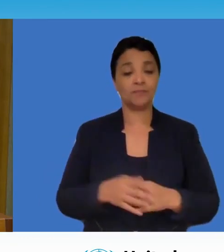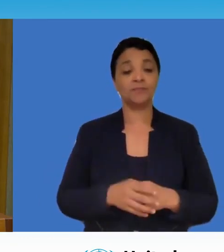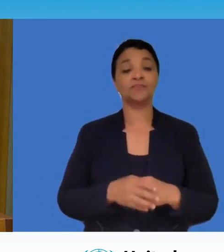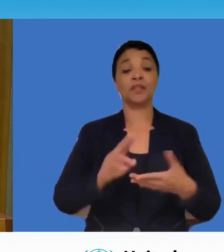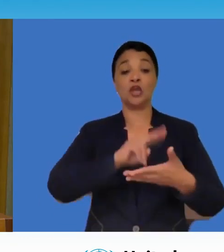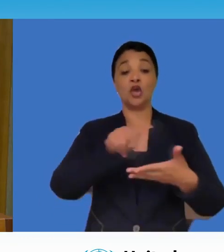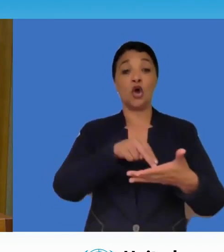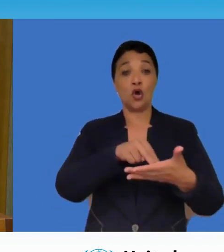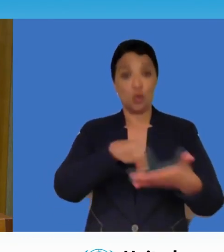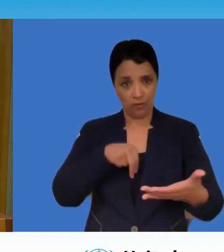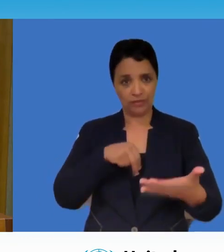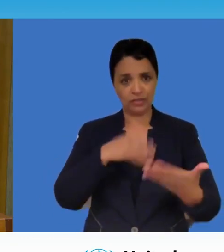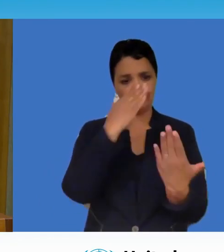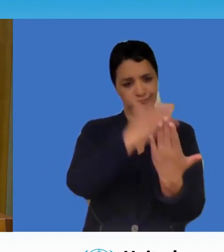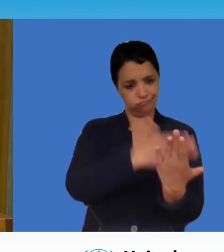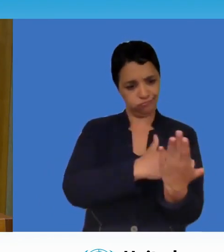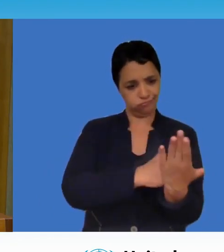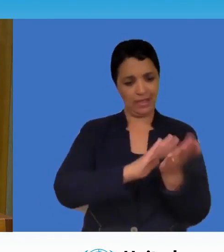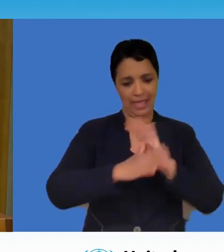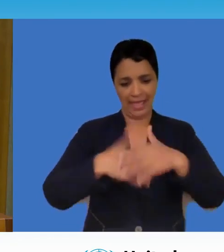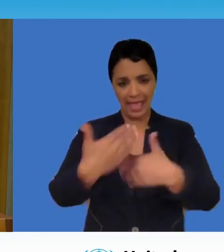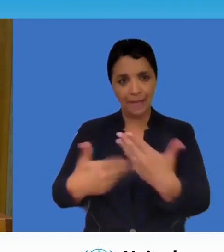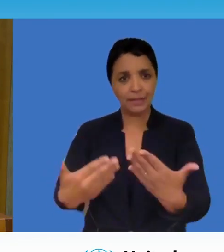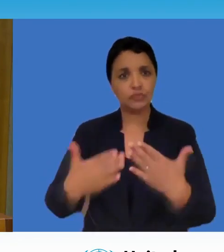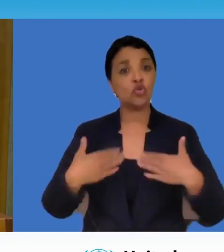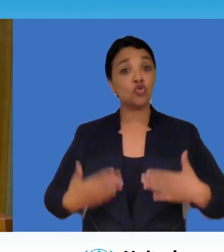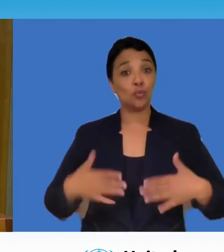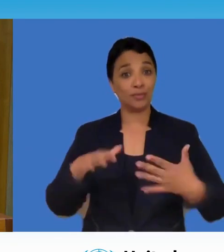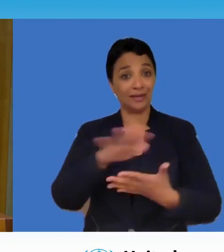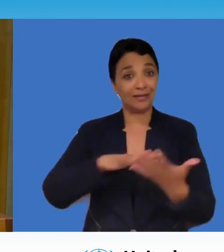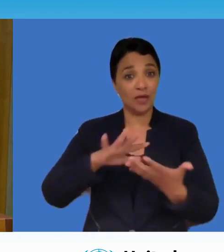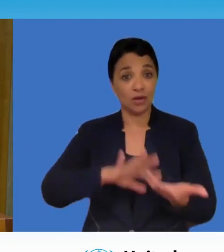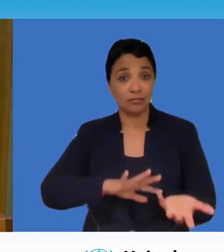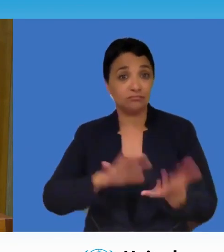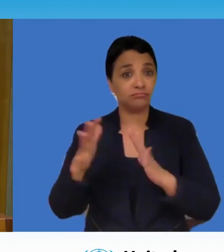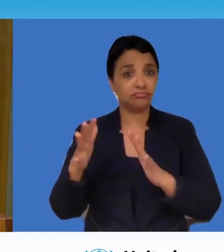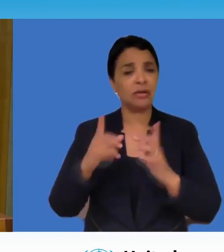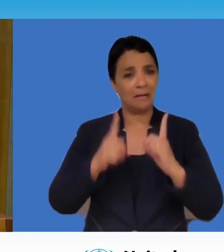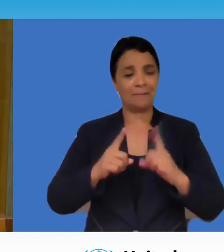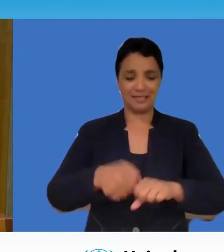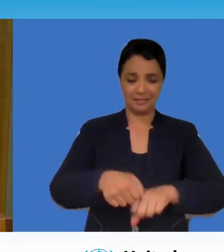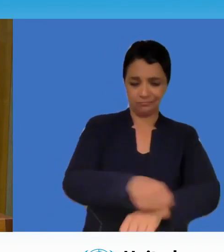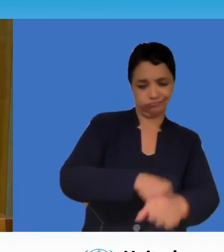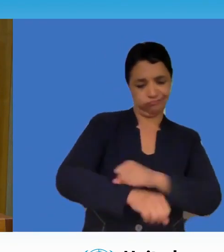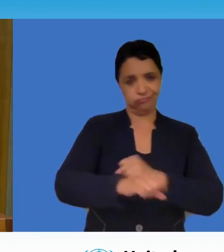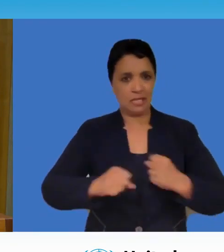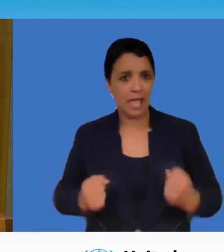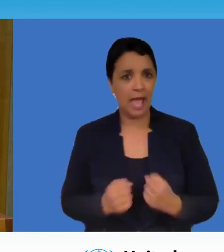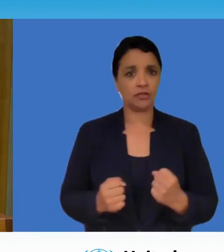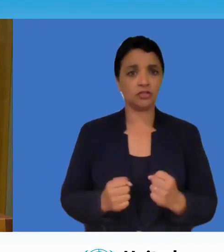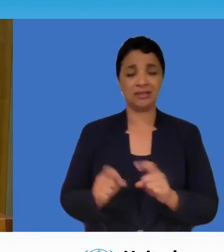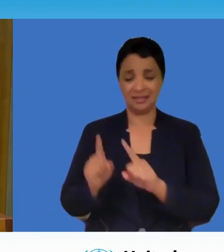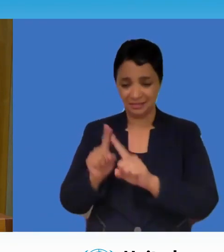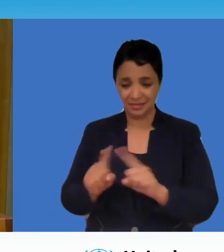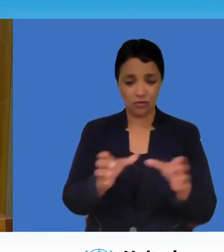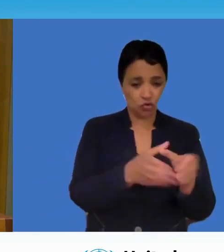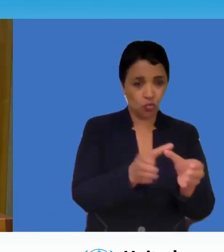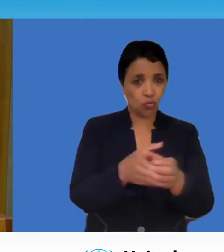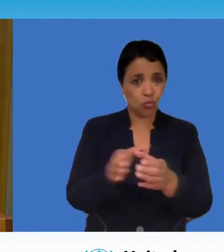that effective crpd implementation in humaner settings requires concerted action from all